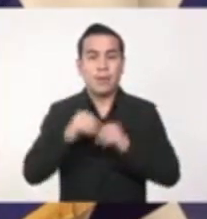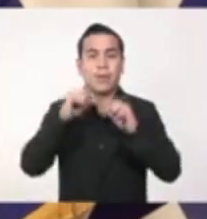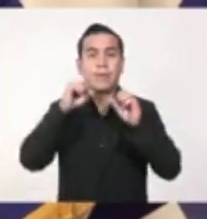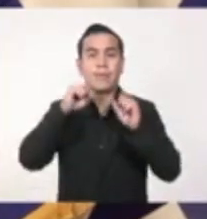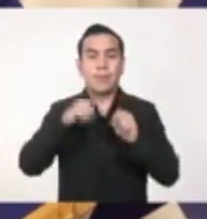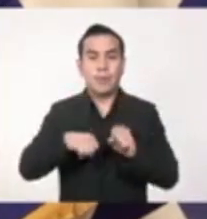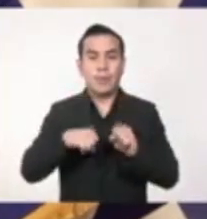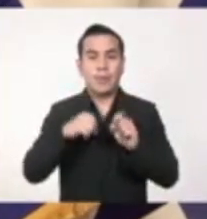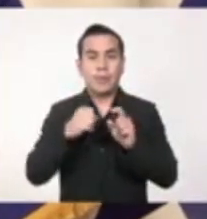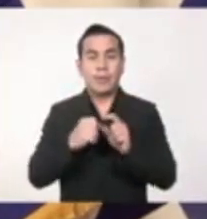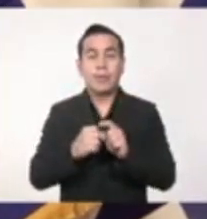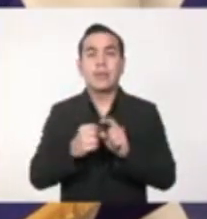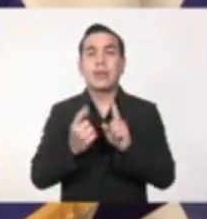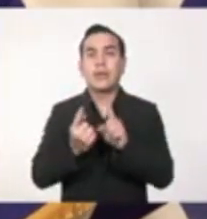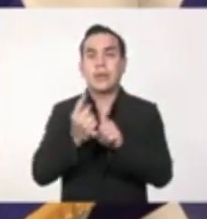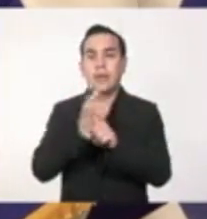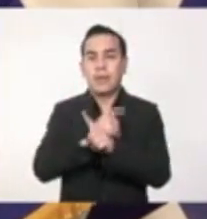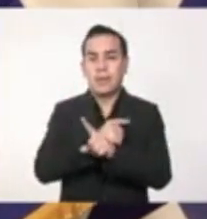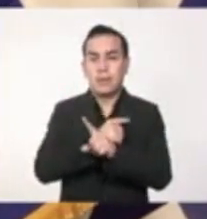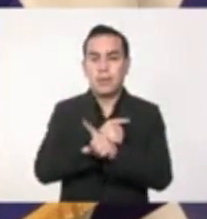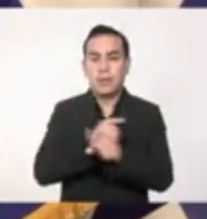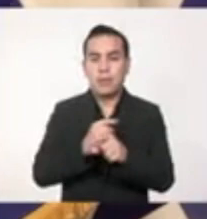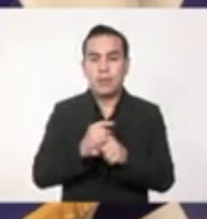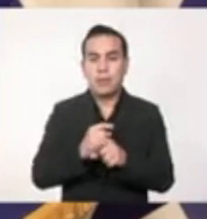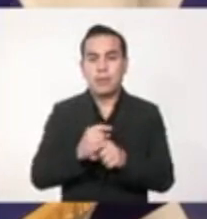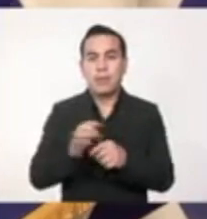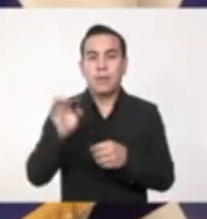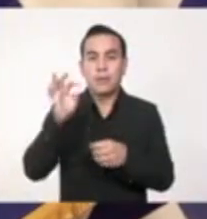re-elected, that is, they can stay eighteen, right? OR